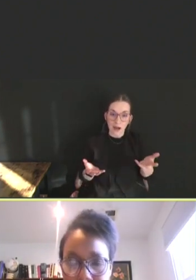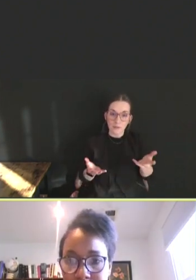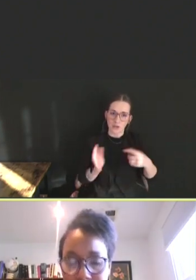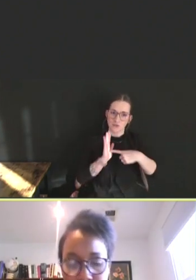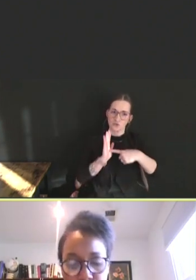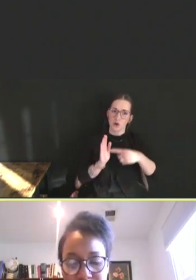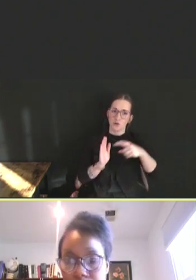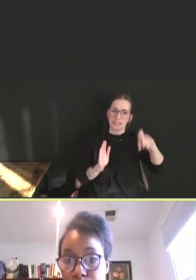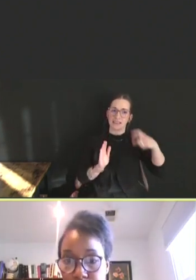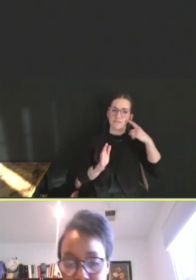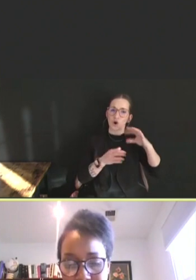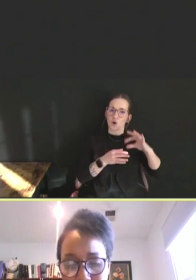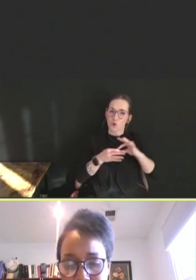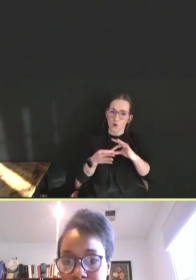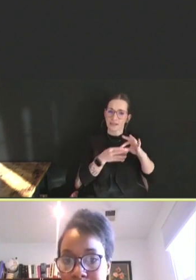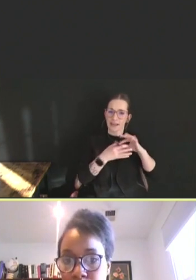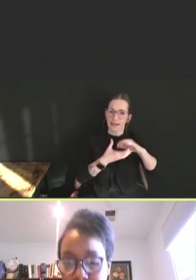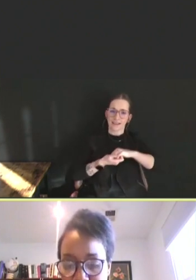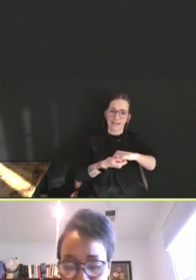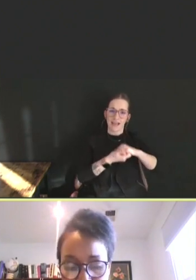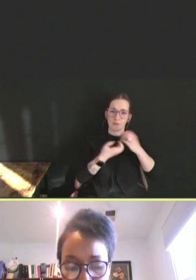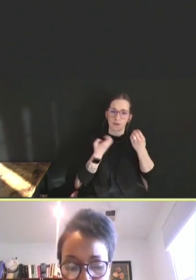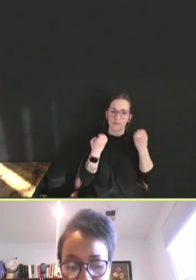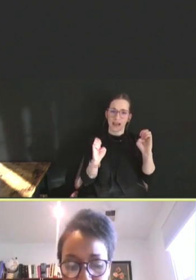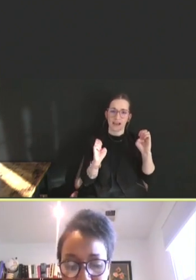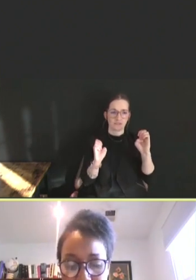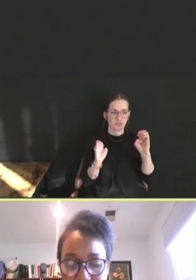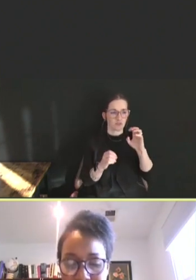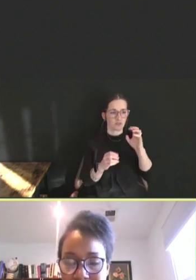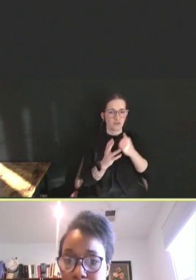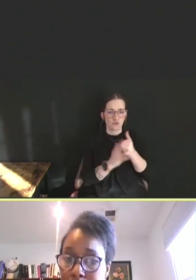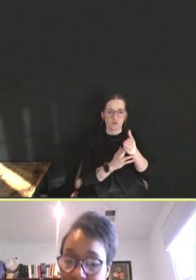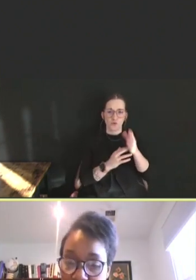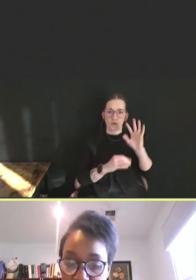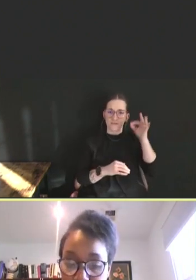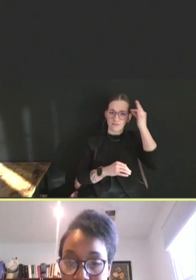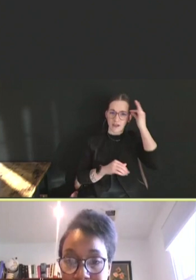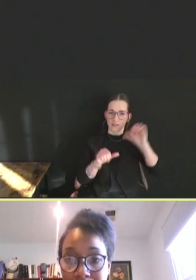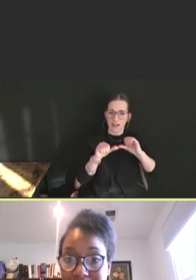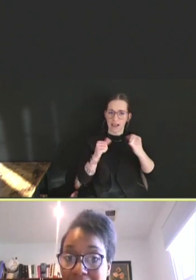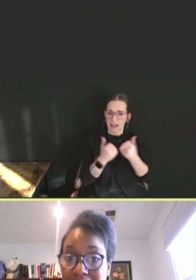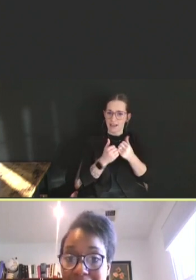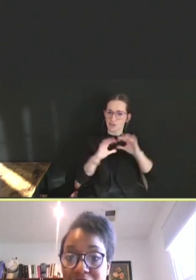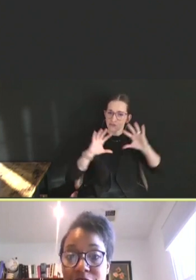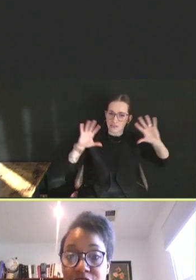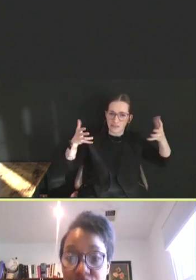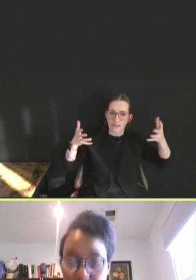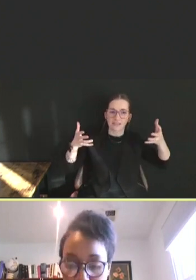and collaborative efforts among federal agencies, and the implementation plan casts a vision